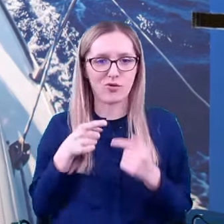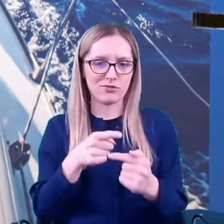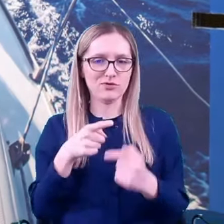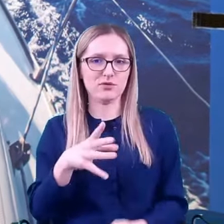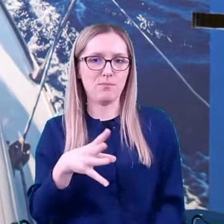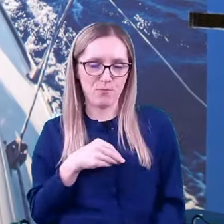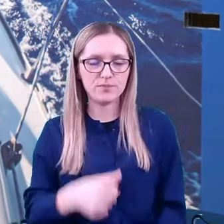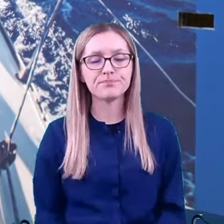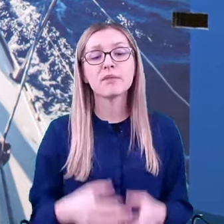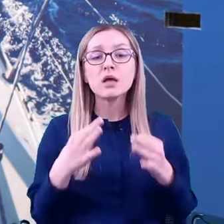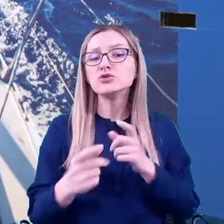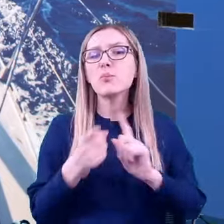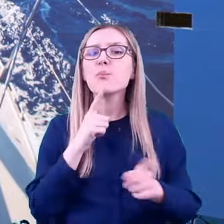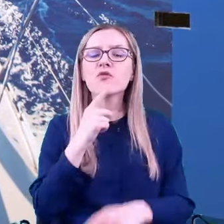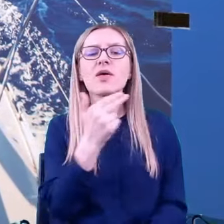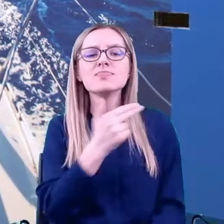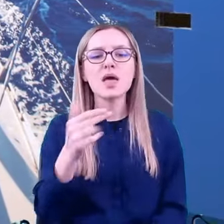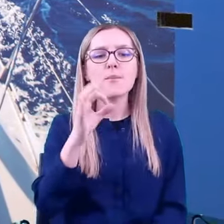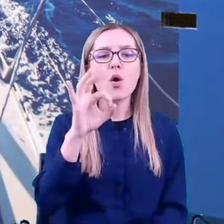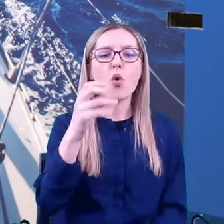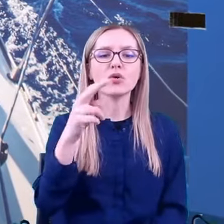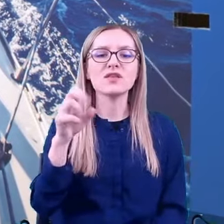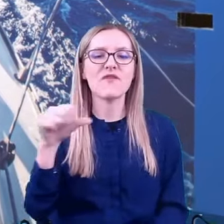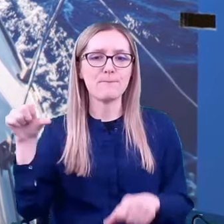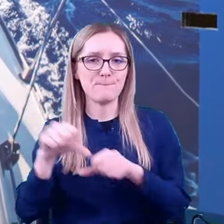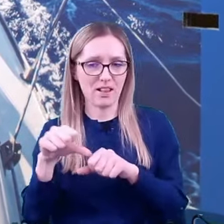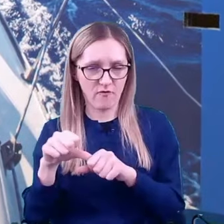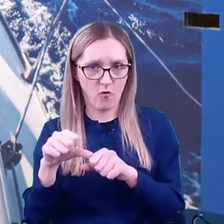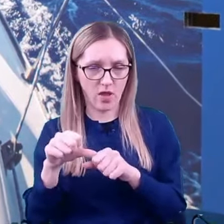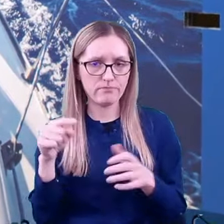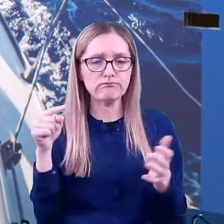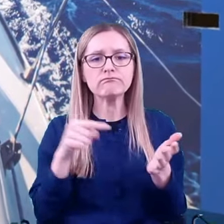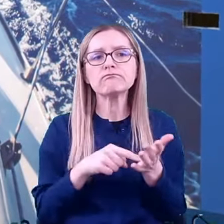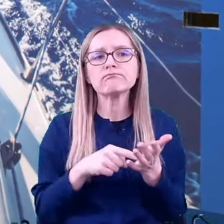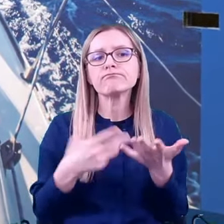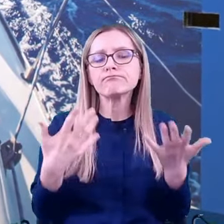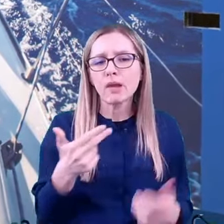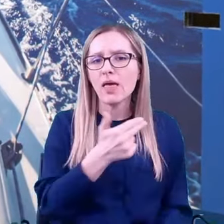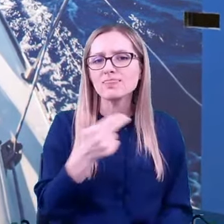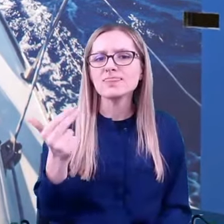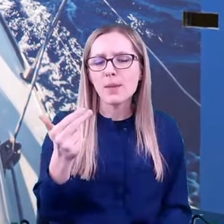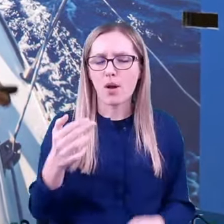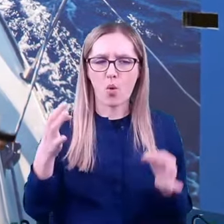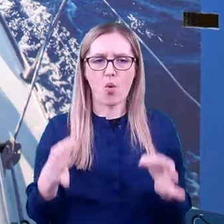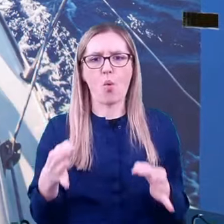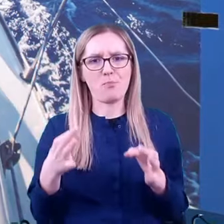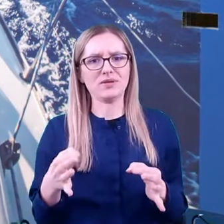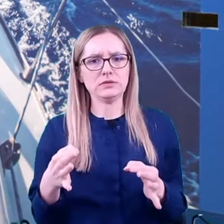Today, we will talk about fuel cells. They are quite a hot topic nowadays.